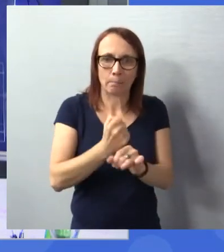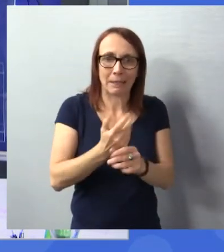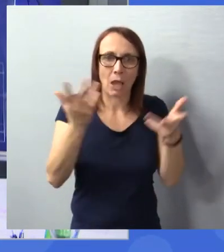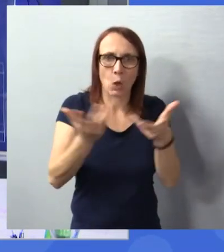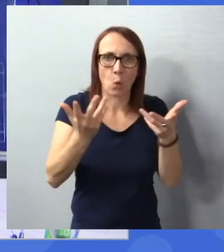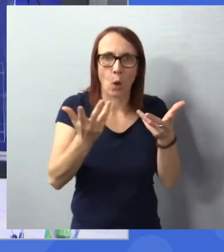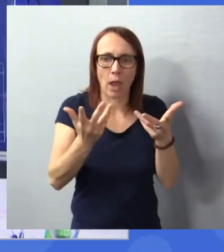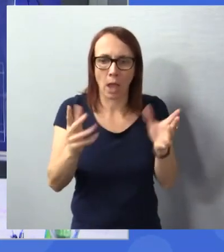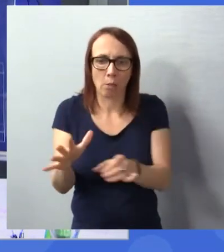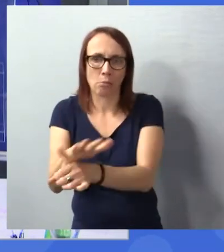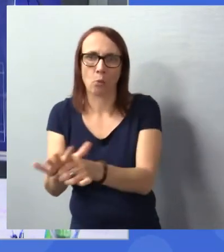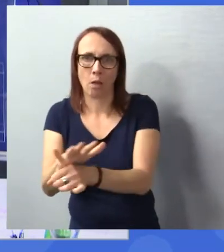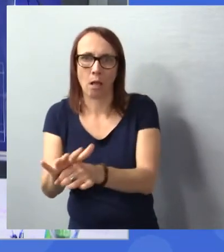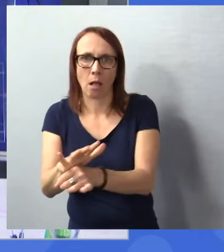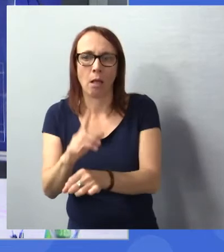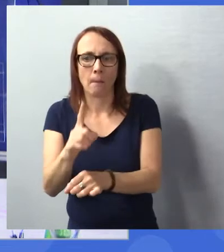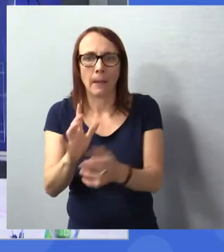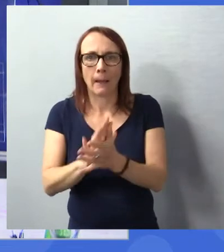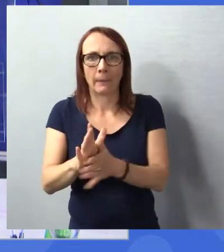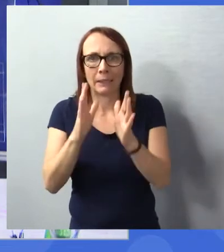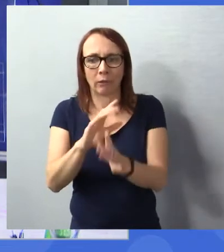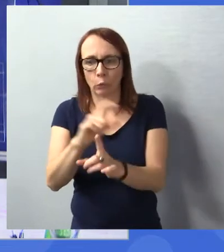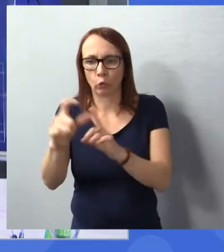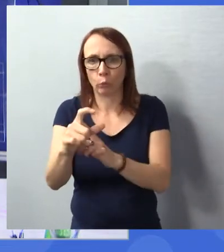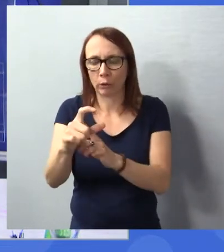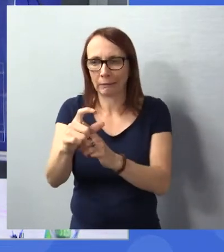because they're very different and need help sometimes to engage with decision